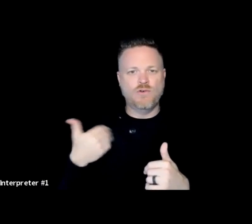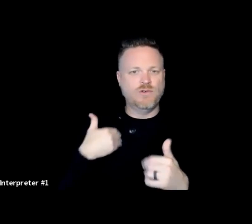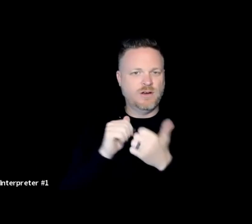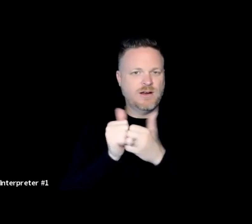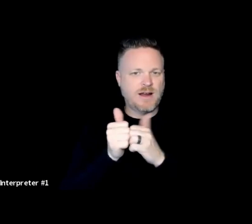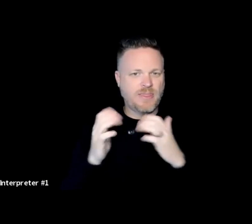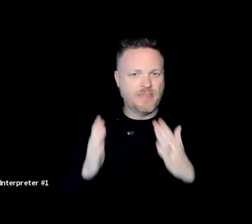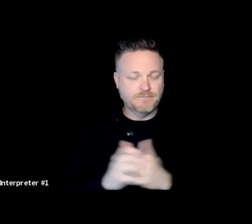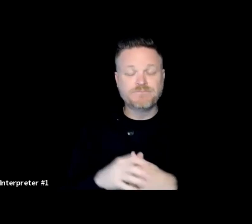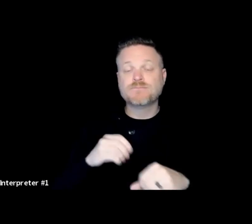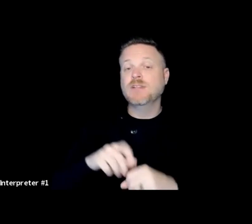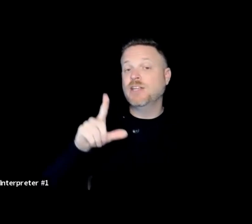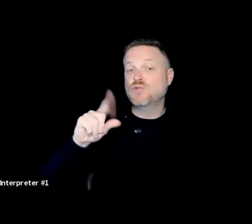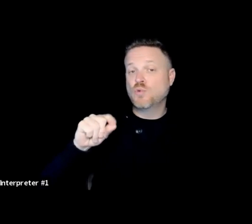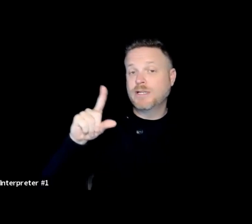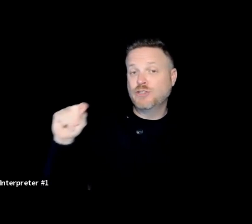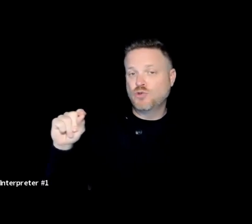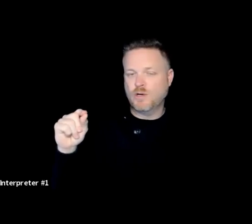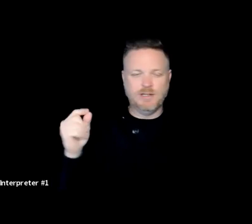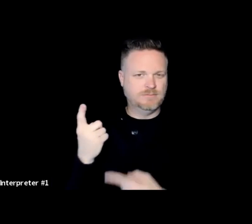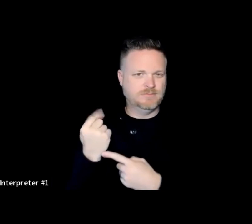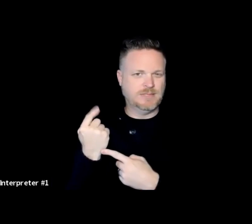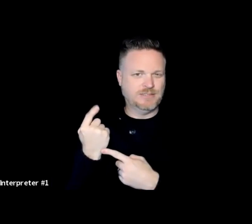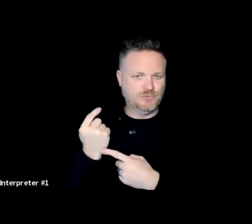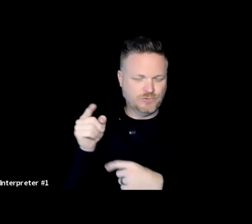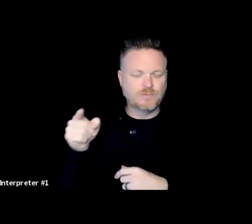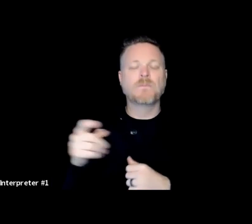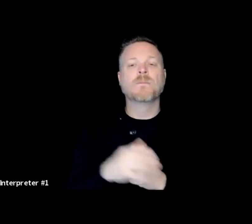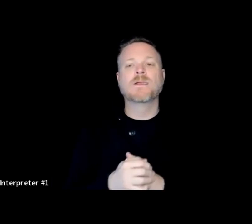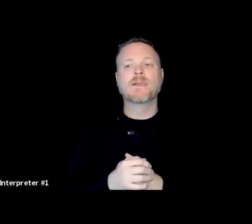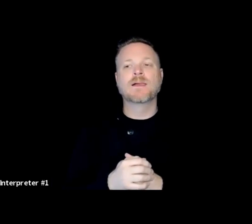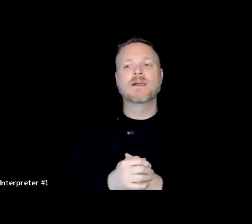In 2020, last legislative session, along with my colleague,